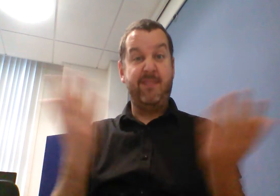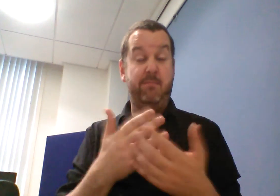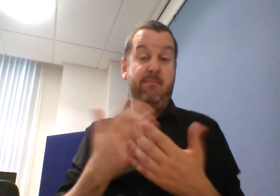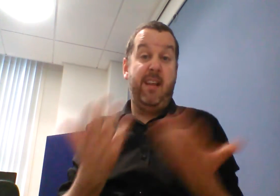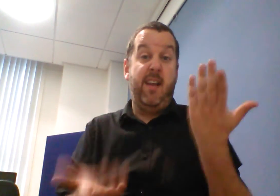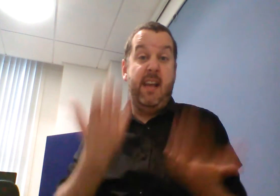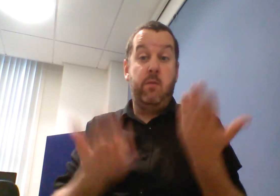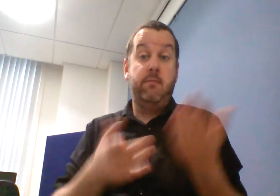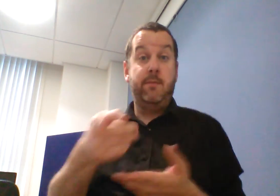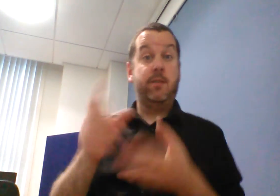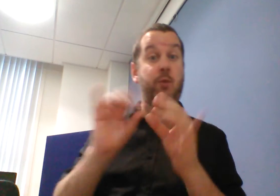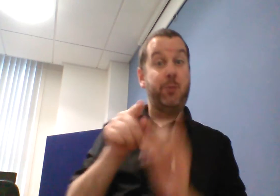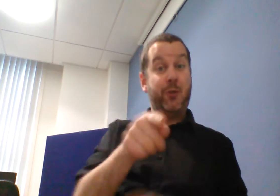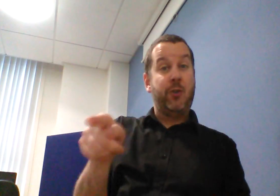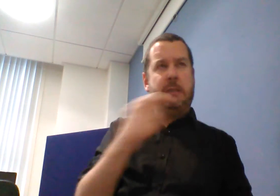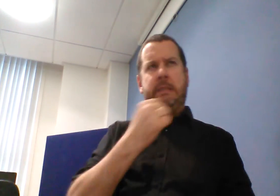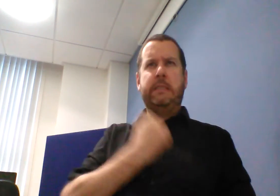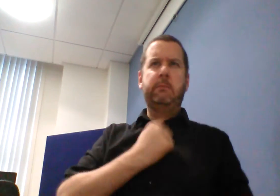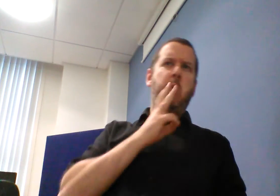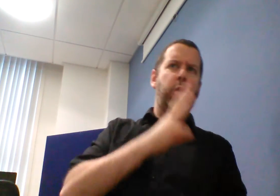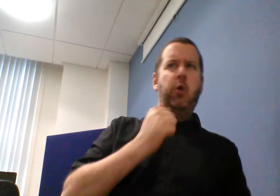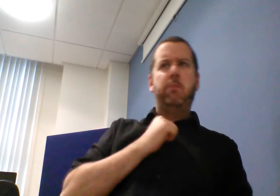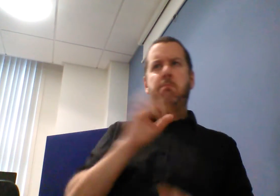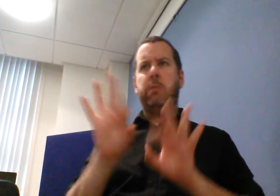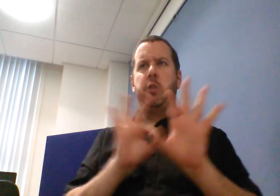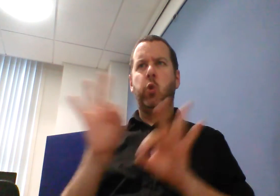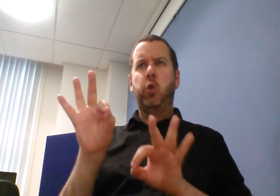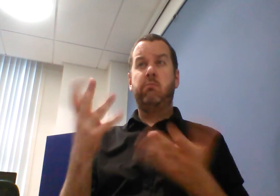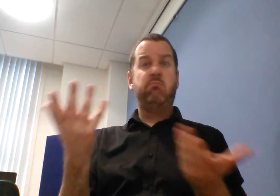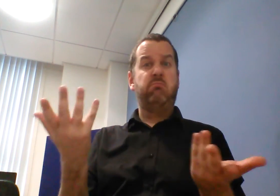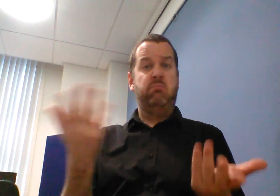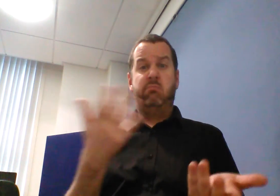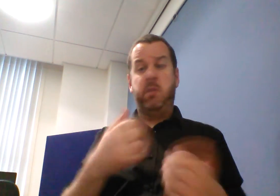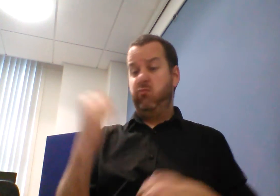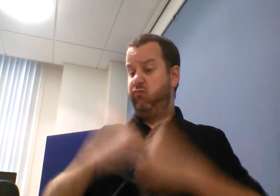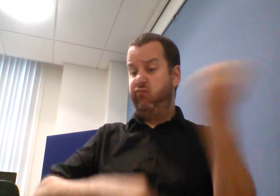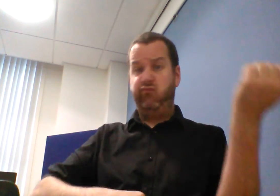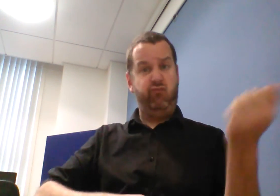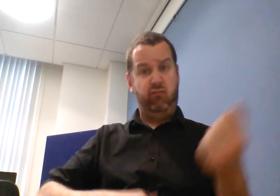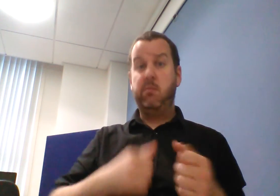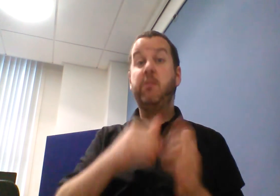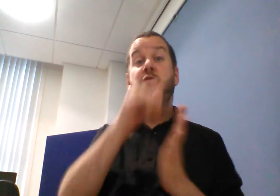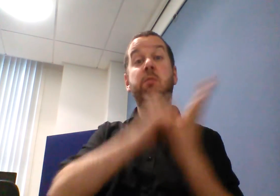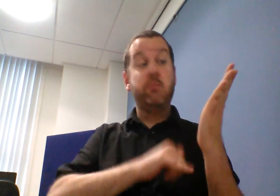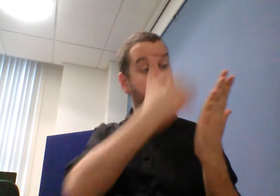How interpreters deal with 'my words' is something I might have to just not deal with.